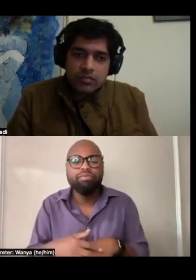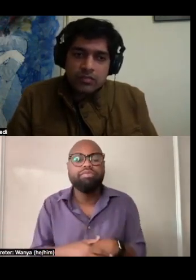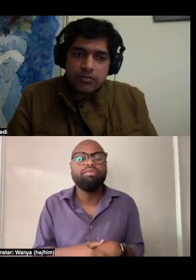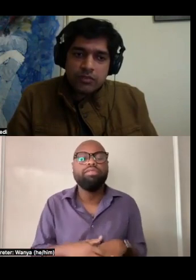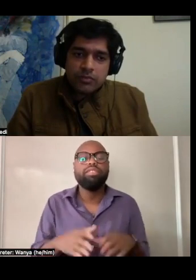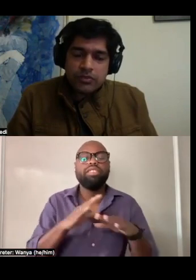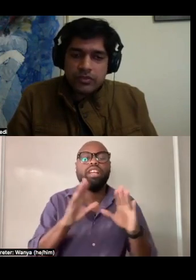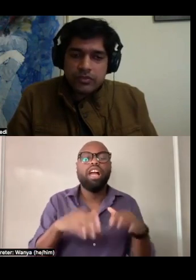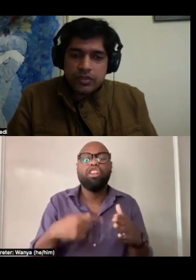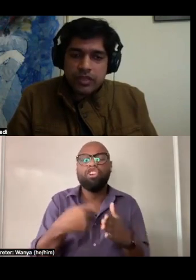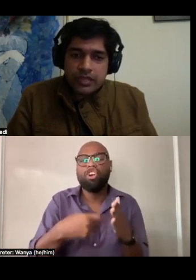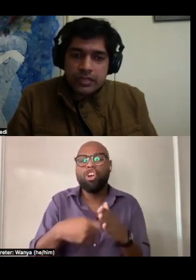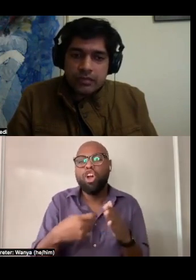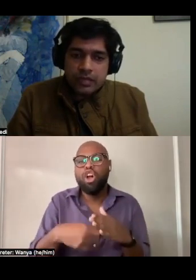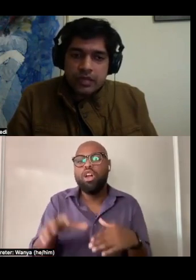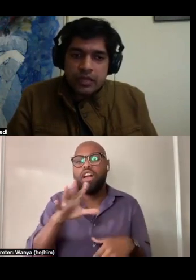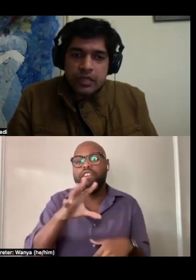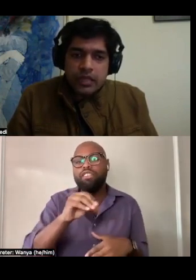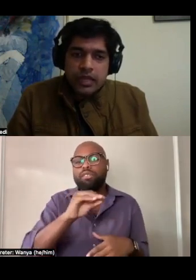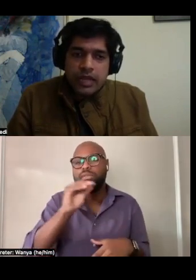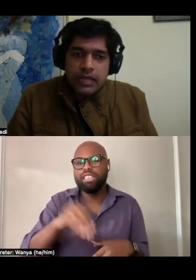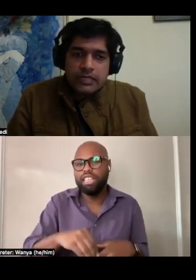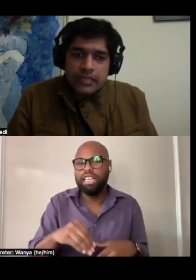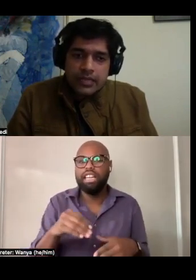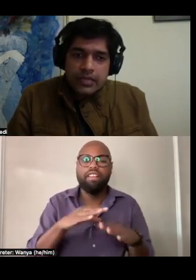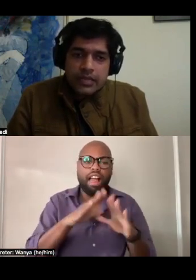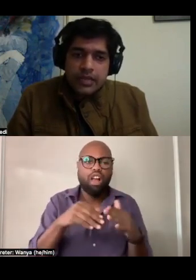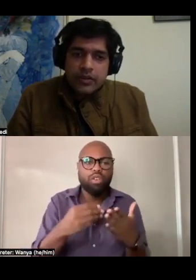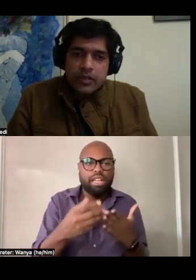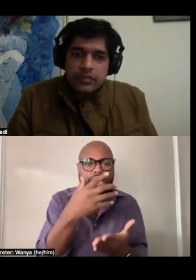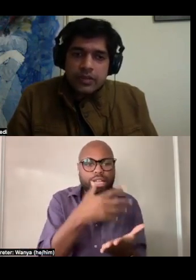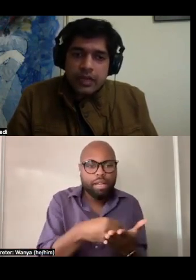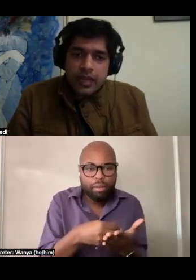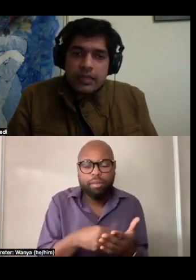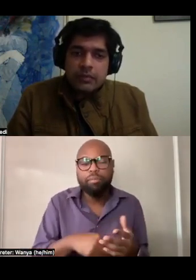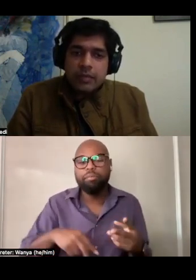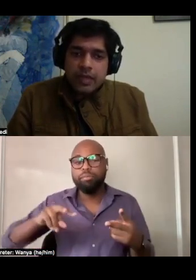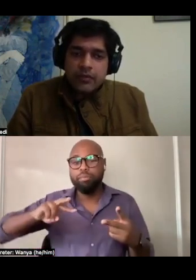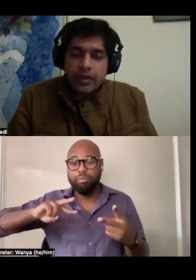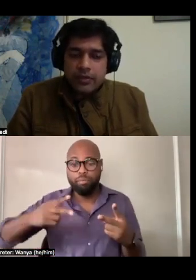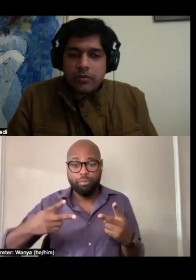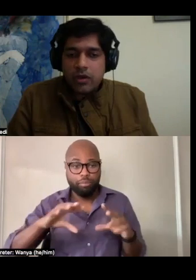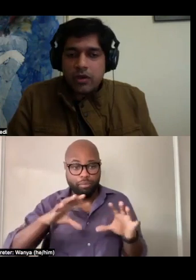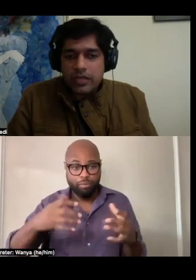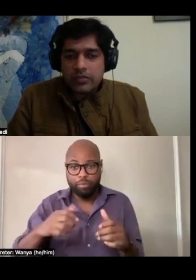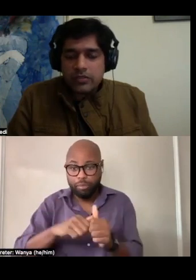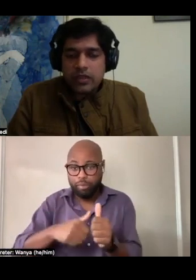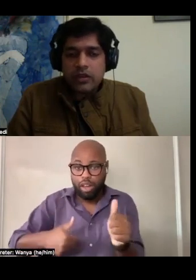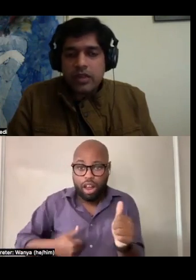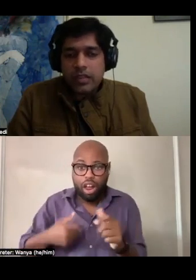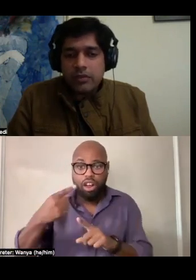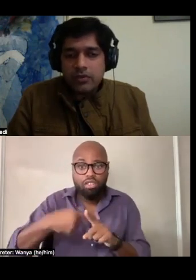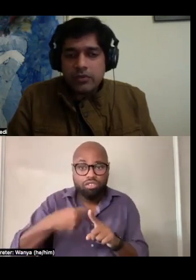about 50% of the income. Second indicator is behind paying rent or mortgage, so they are not able to meet